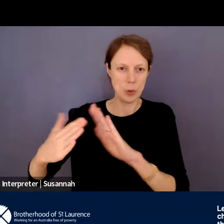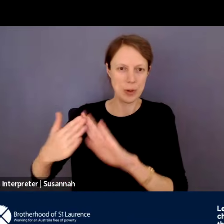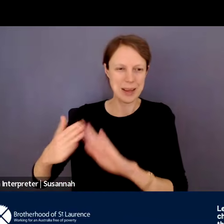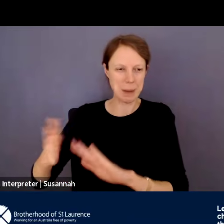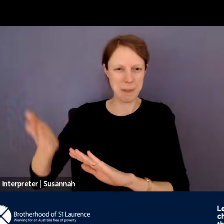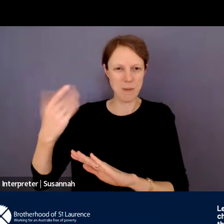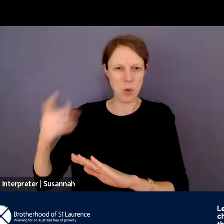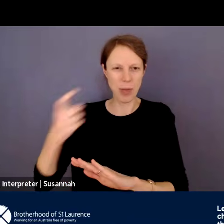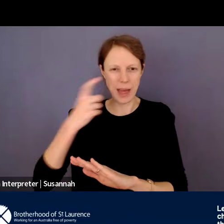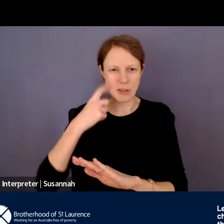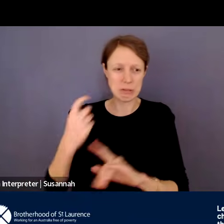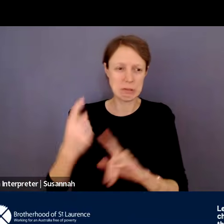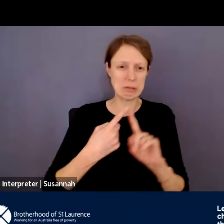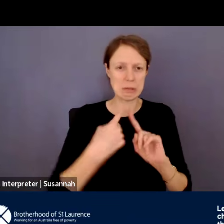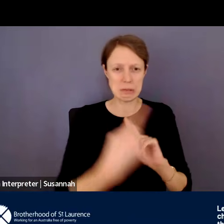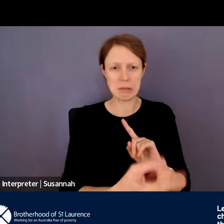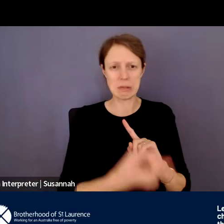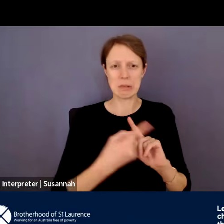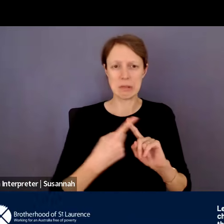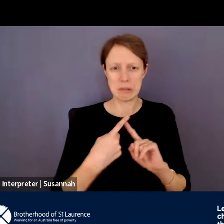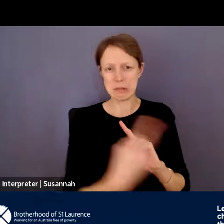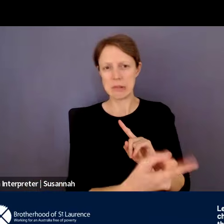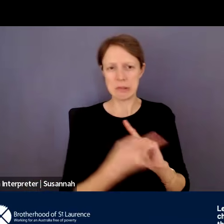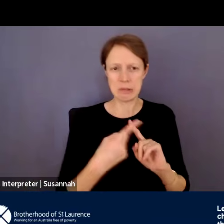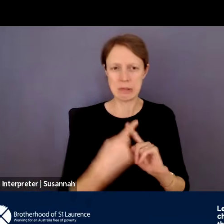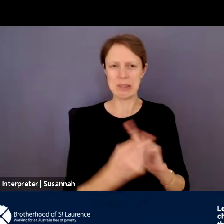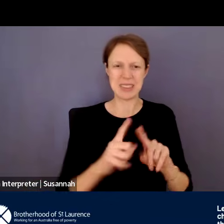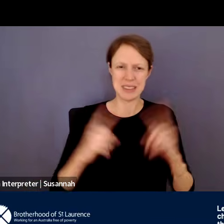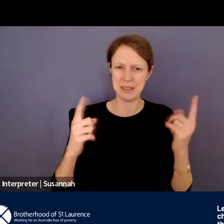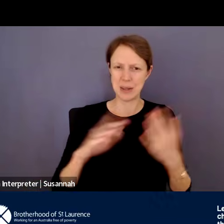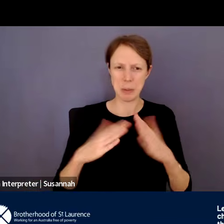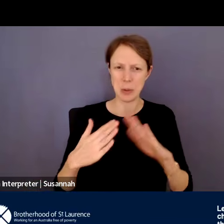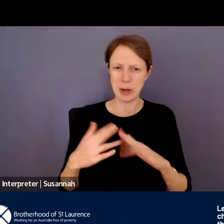doing a lot of travel to go to a different community for early learning services and